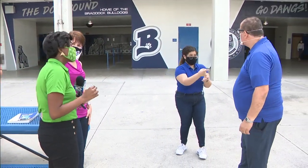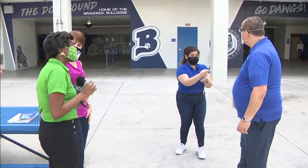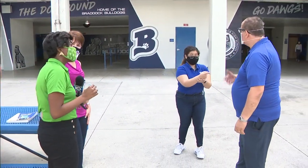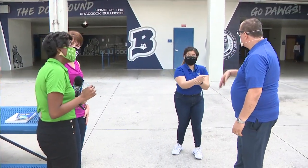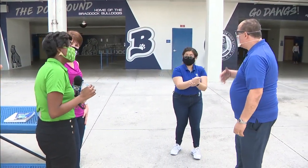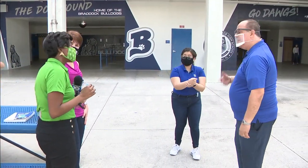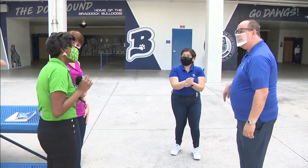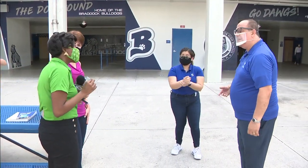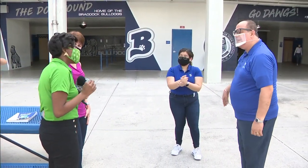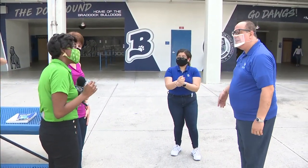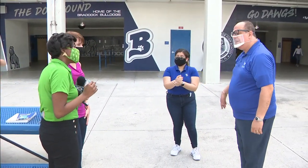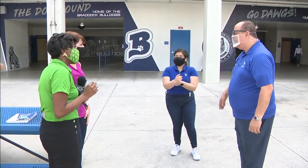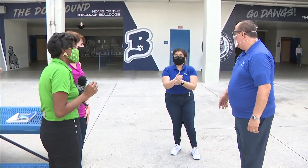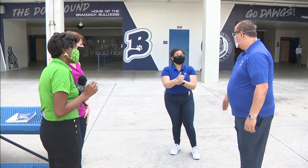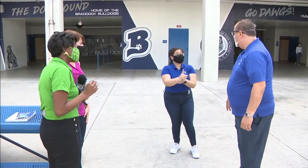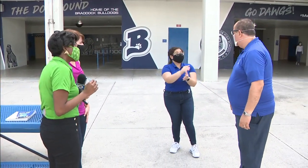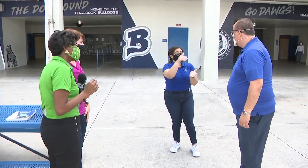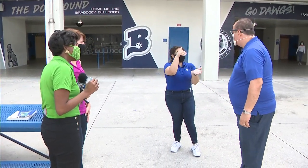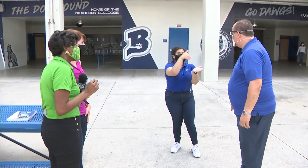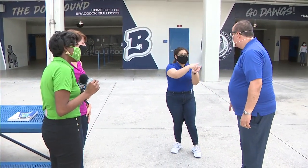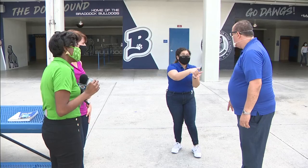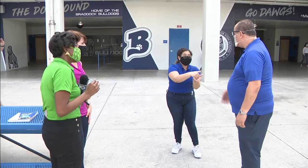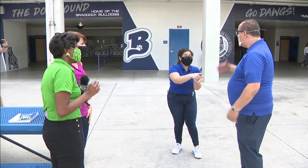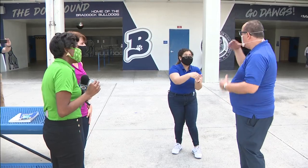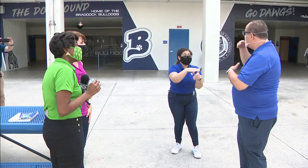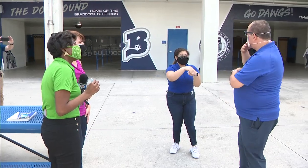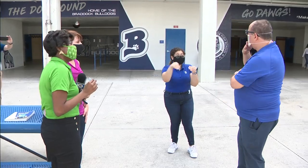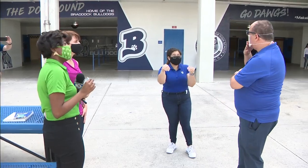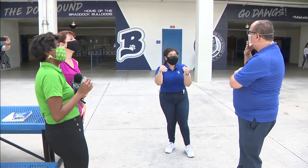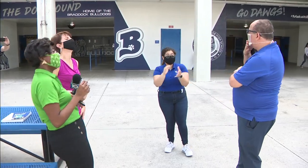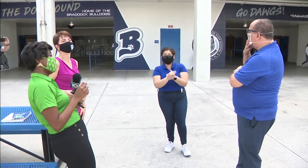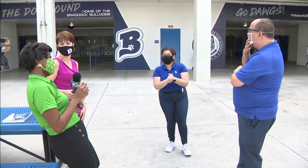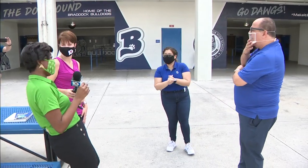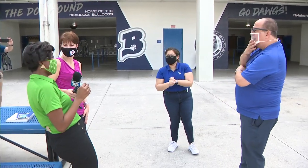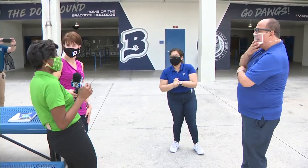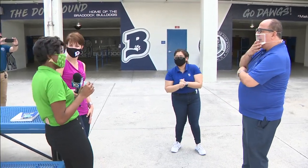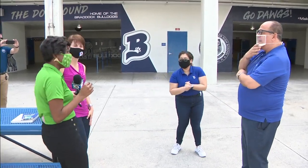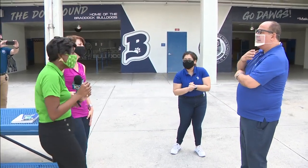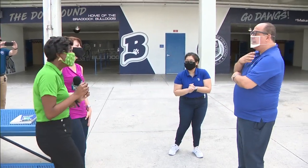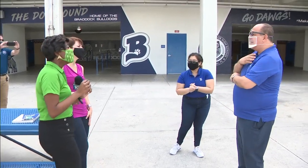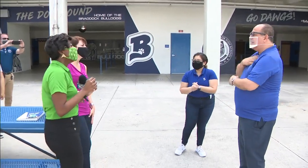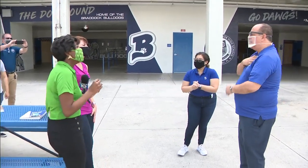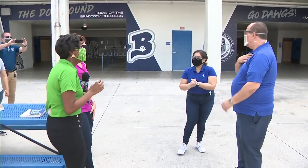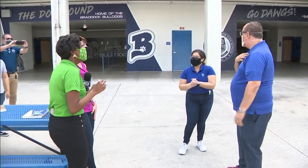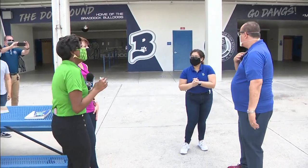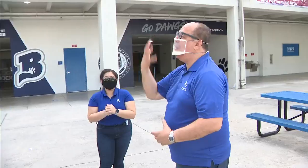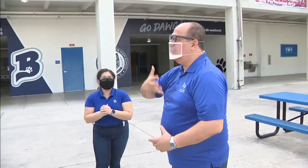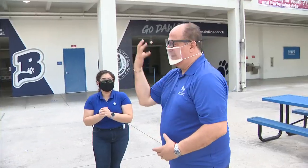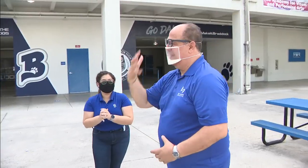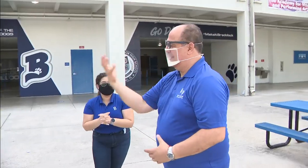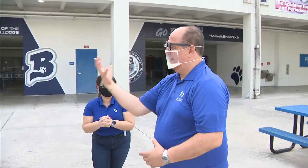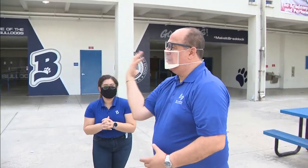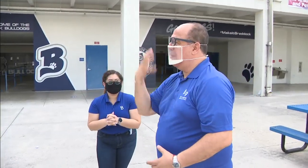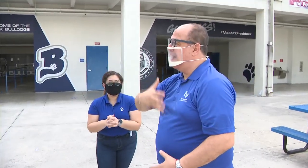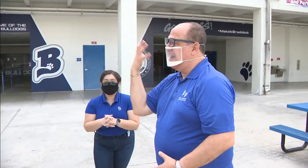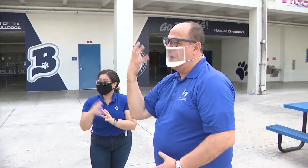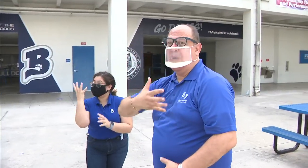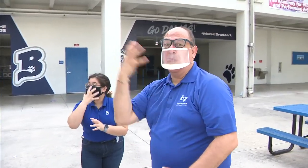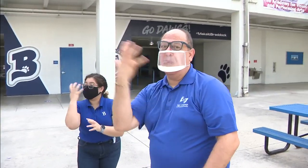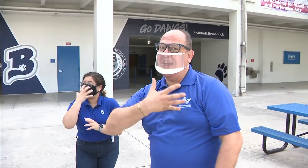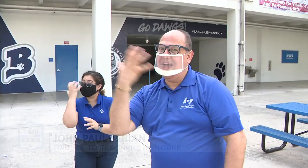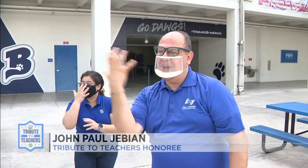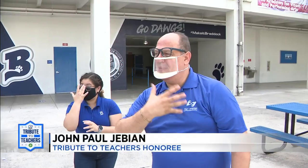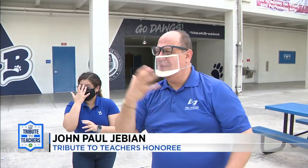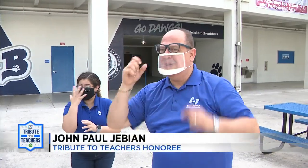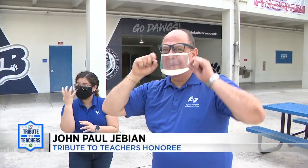SOMETHING EXTRA FROM OUR